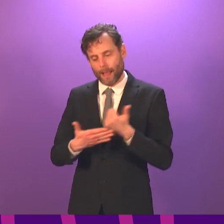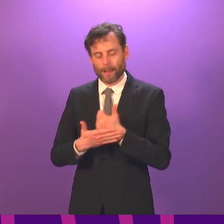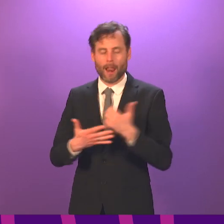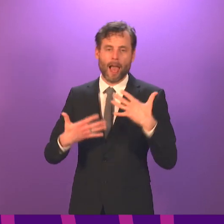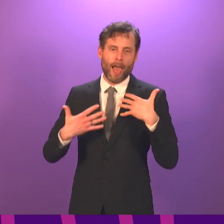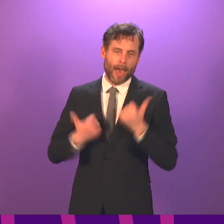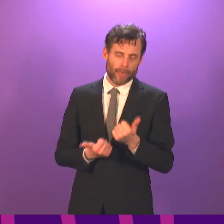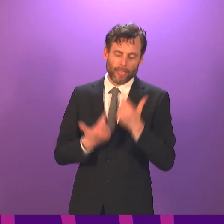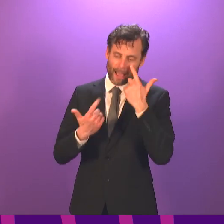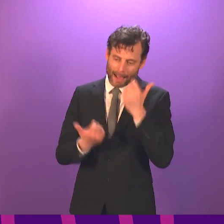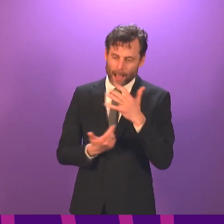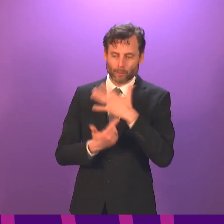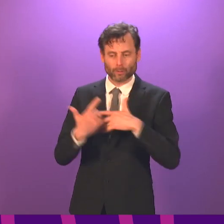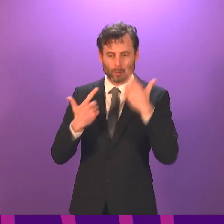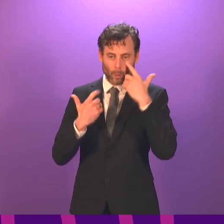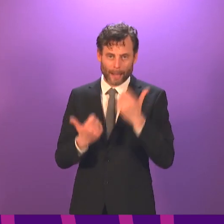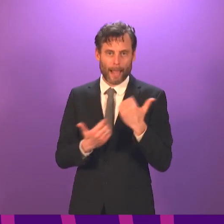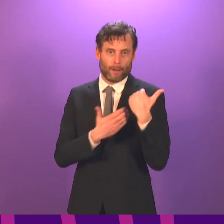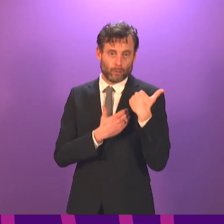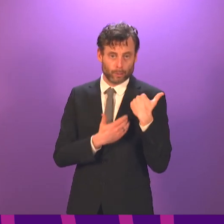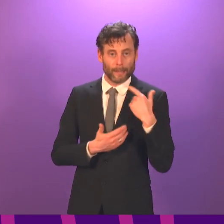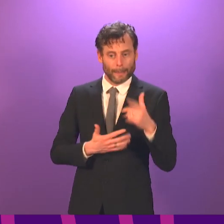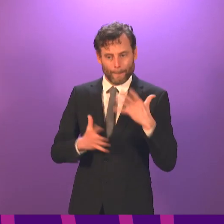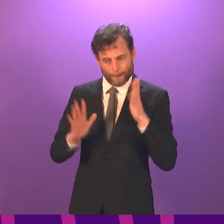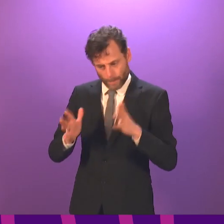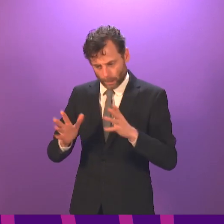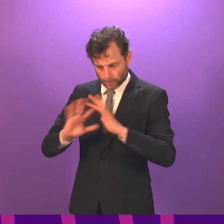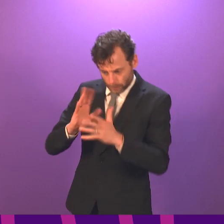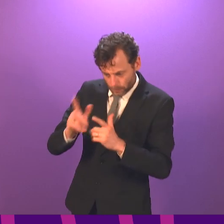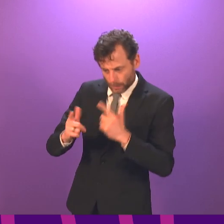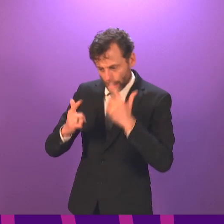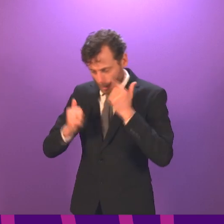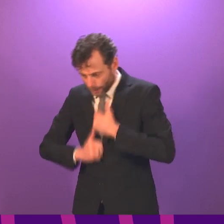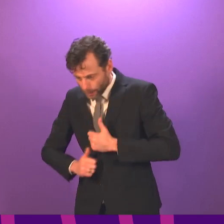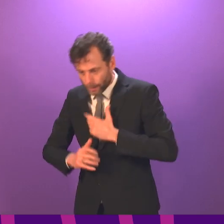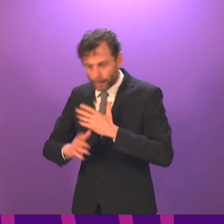people, and moving and handling, all of which mean they” often